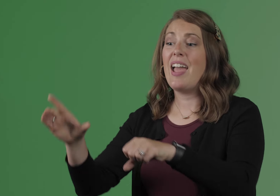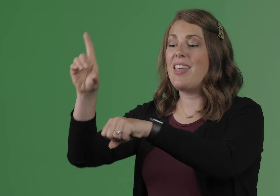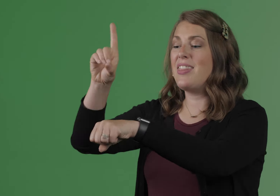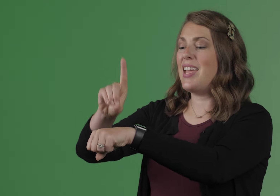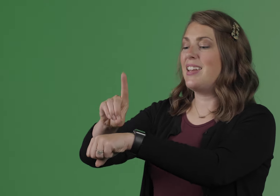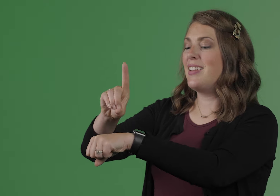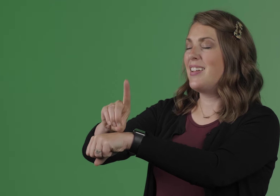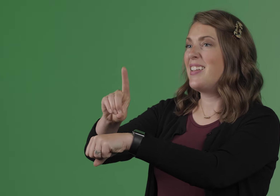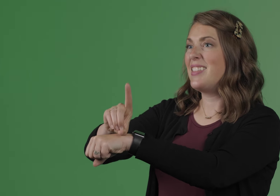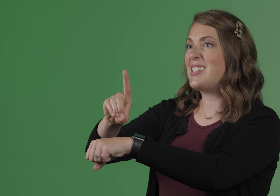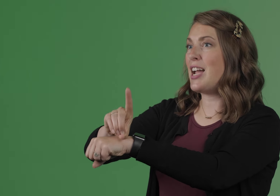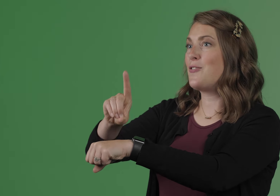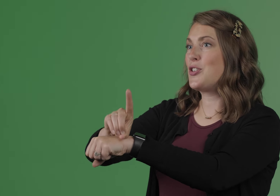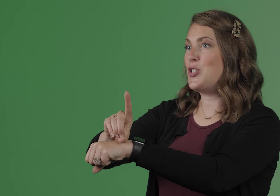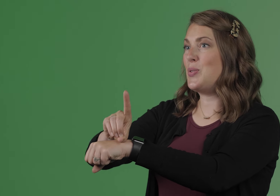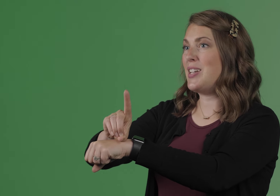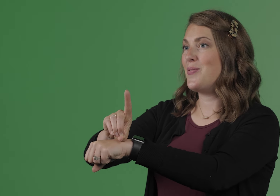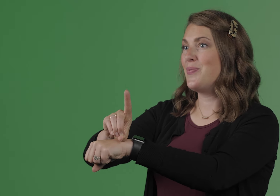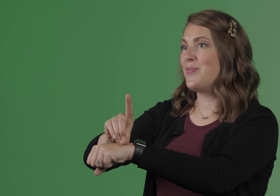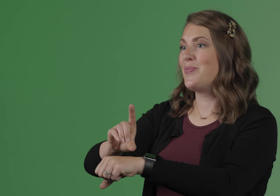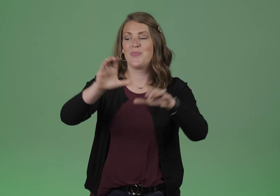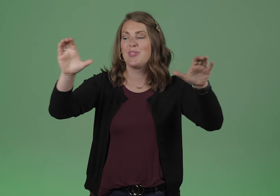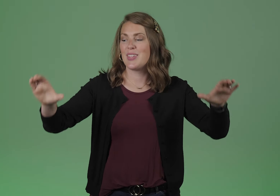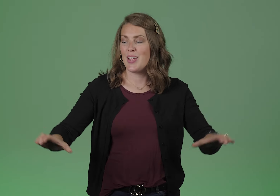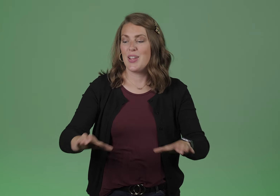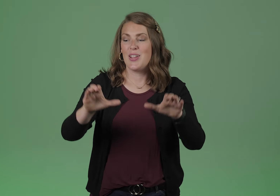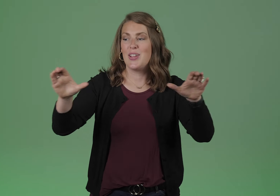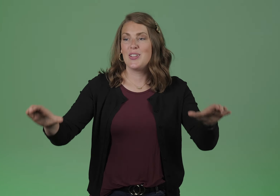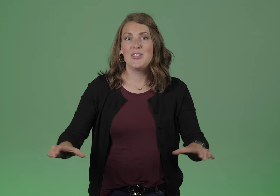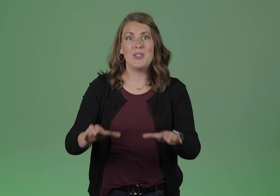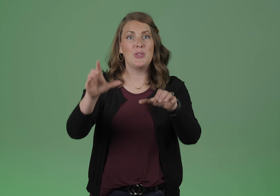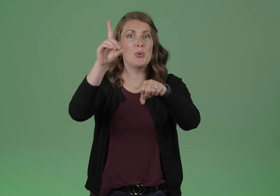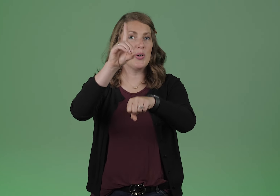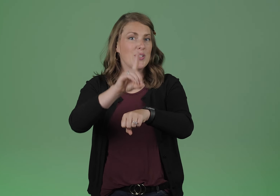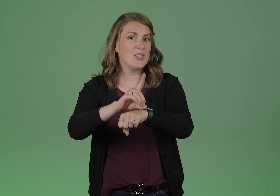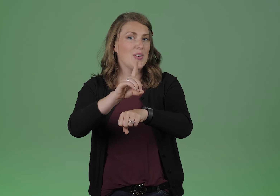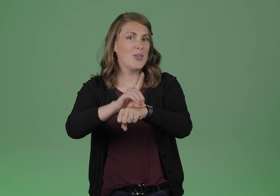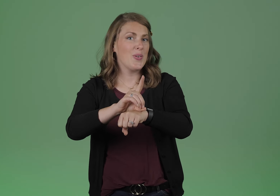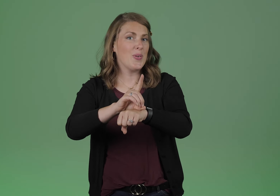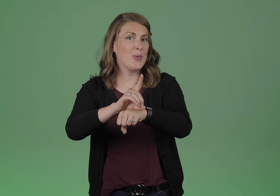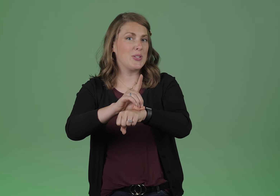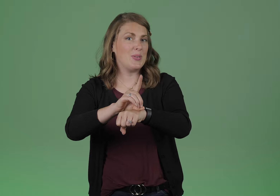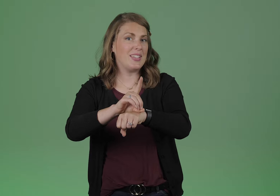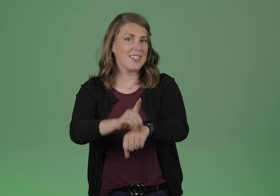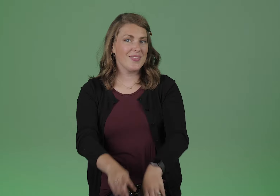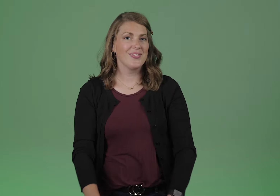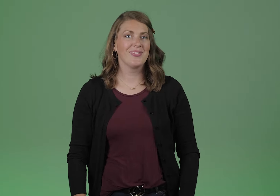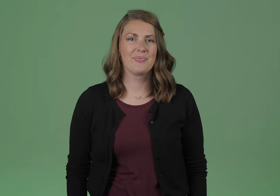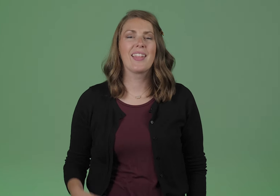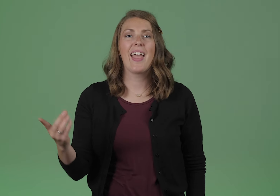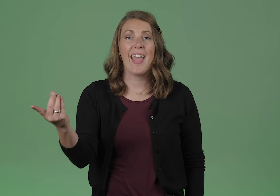And then the sign for duty do. Chores or duties?